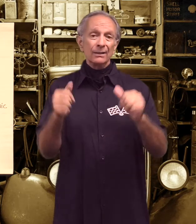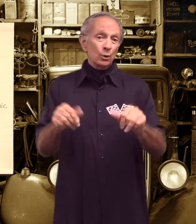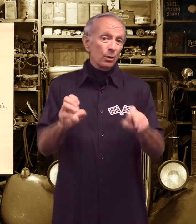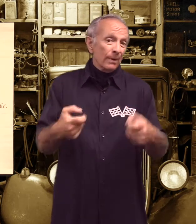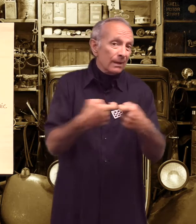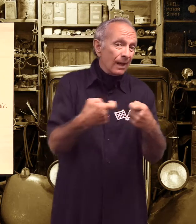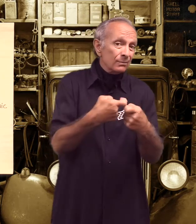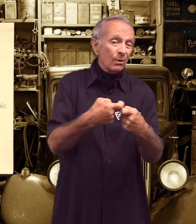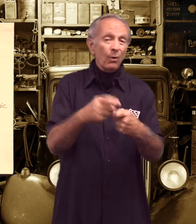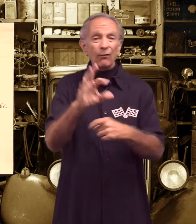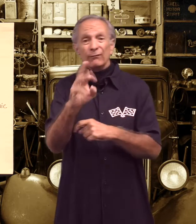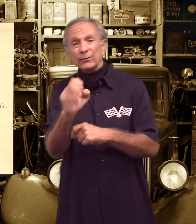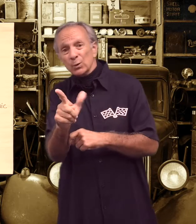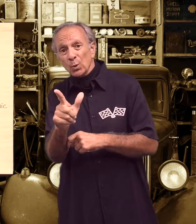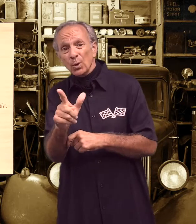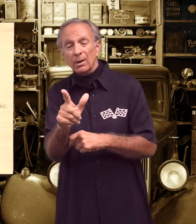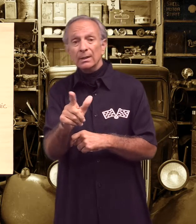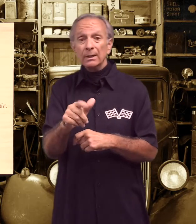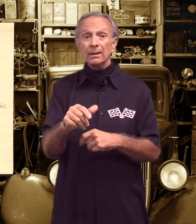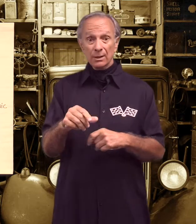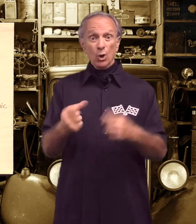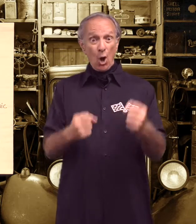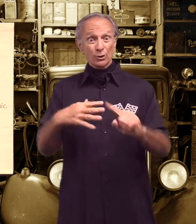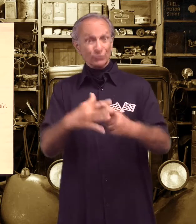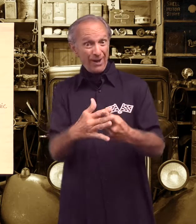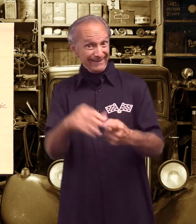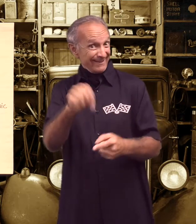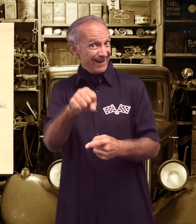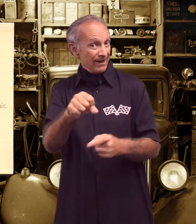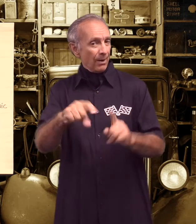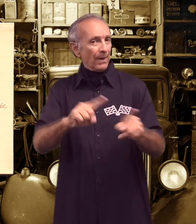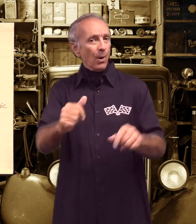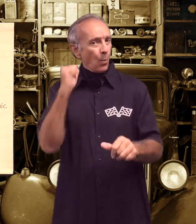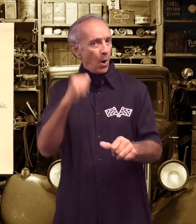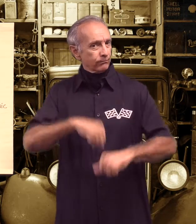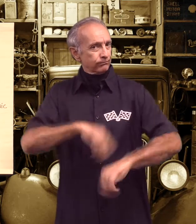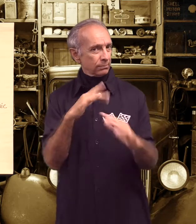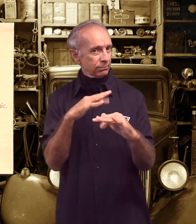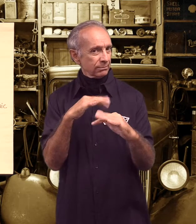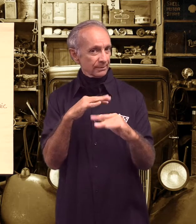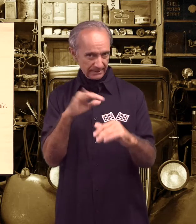That could be an electrical or fuel problem. The car turns on, yes, but doesn't fully start.